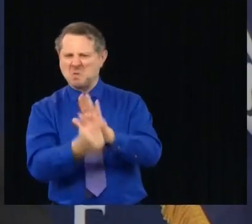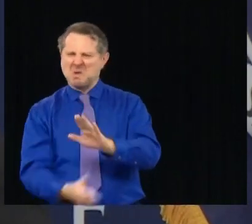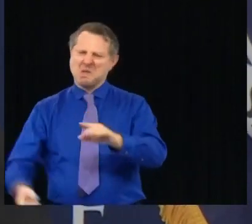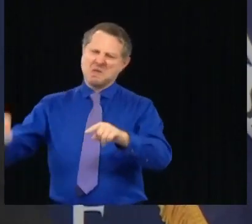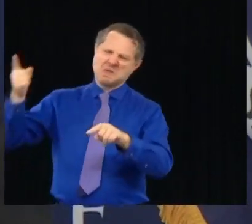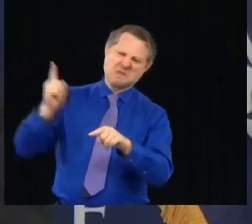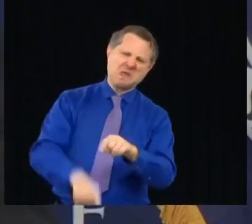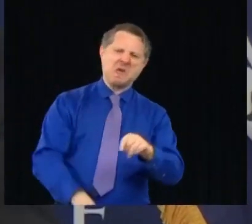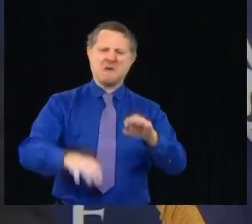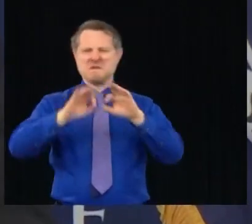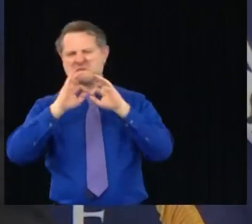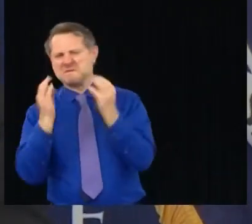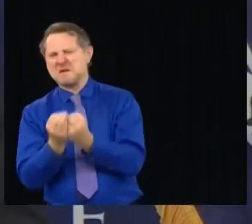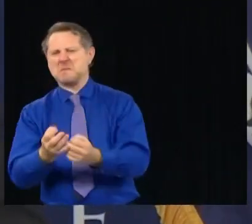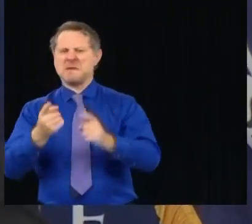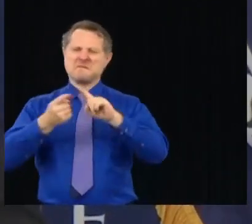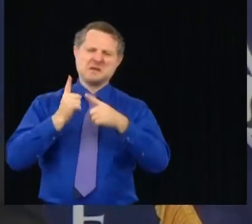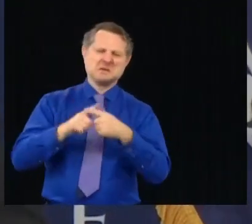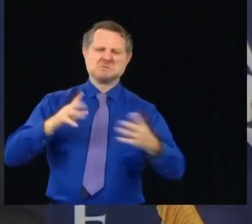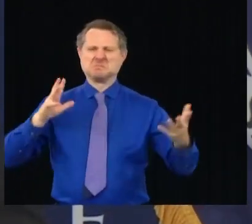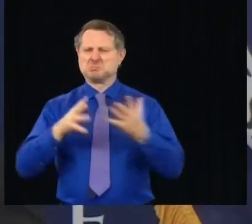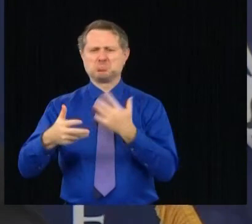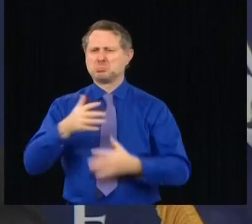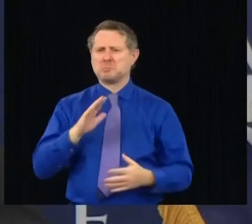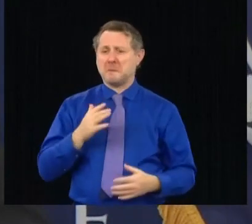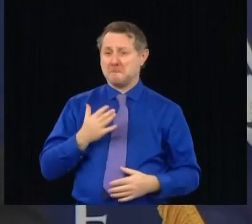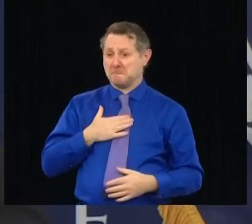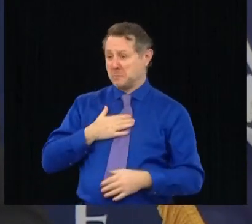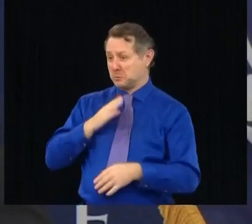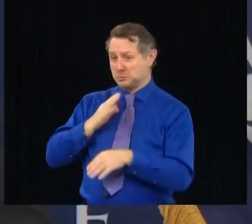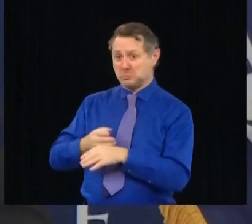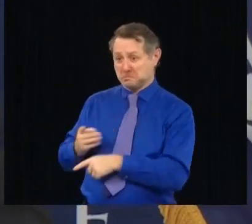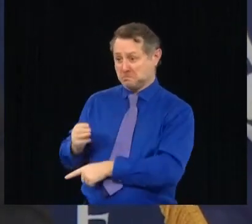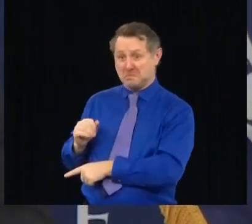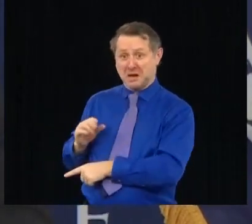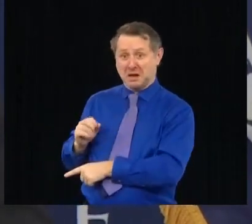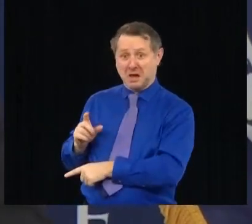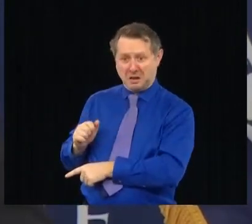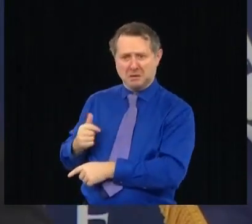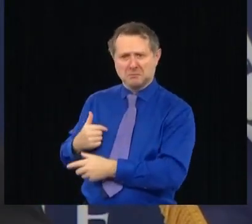THERE WAS NEVER A LAW ON